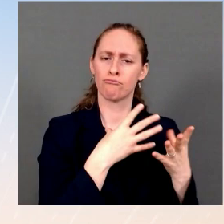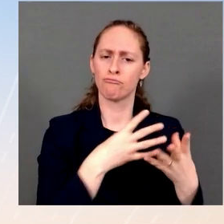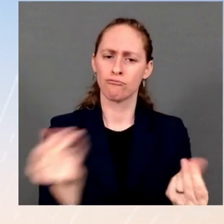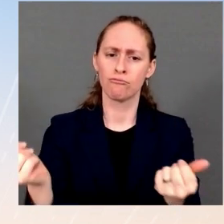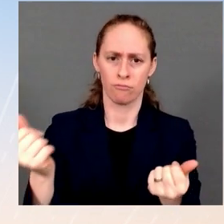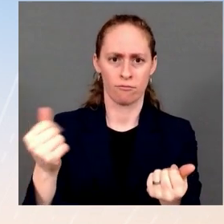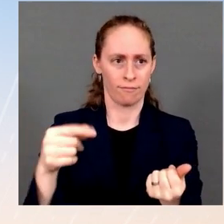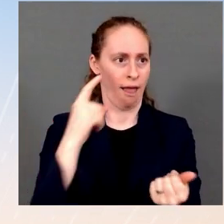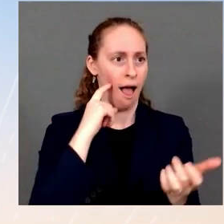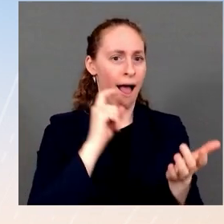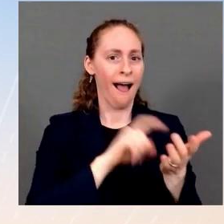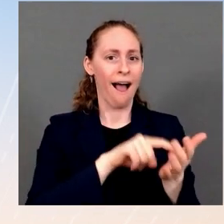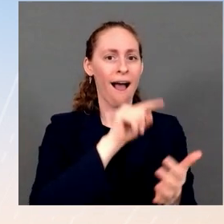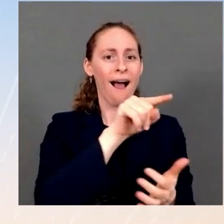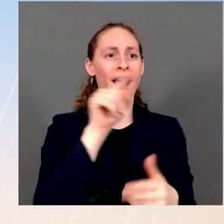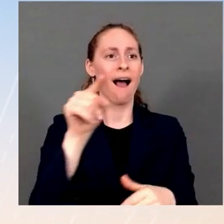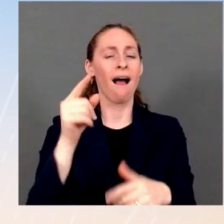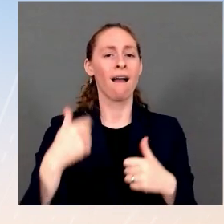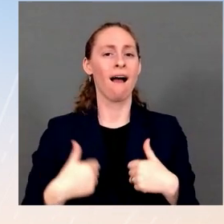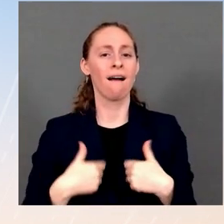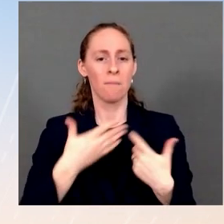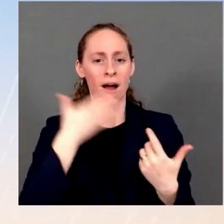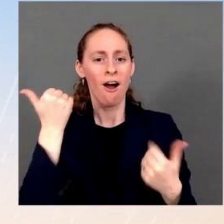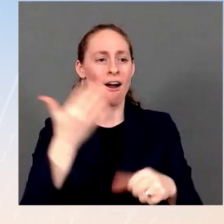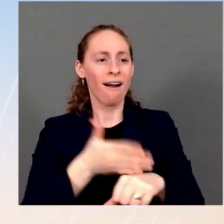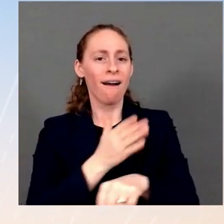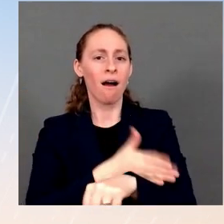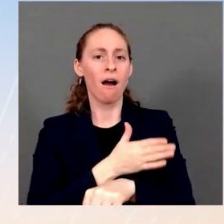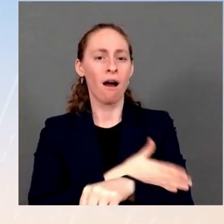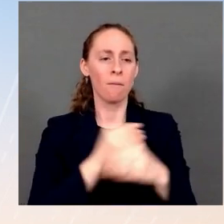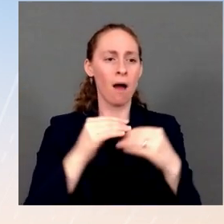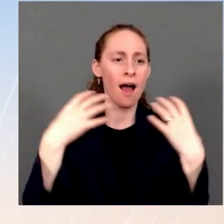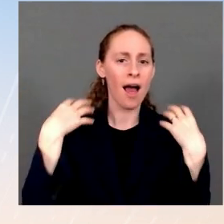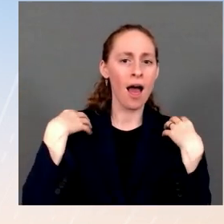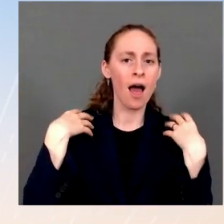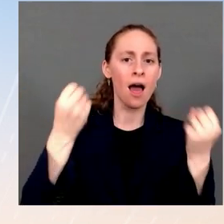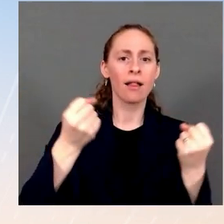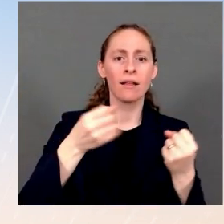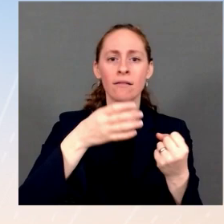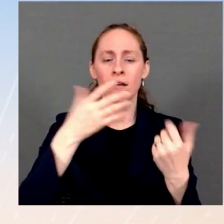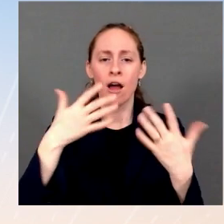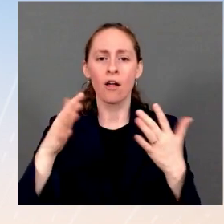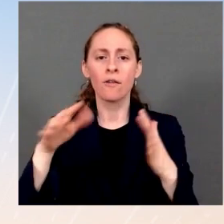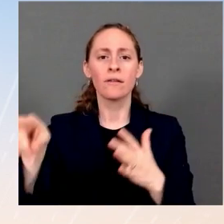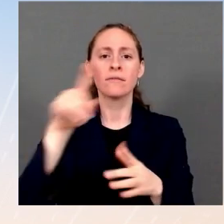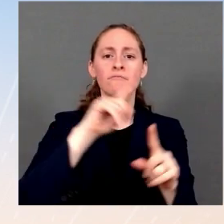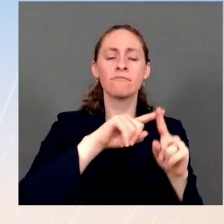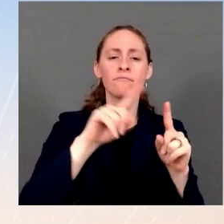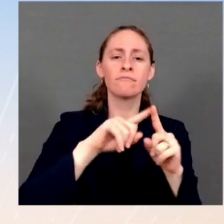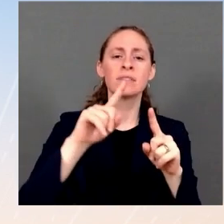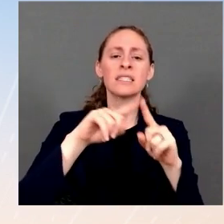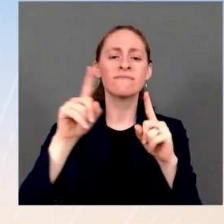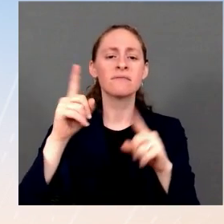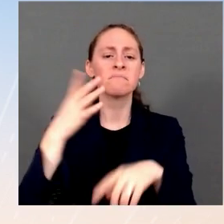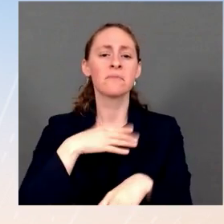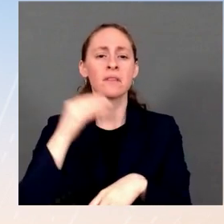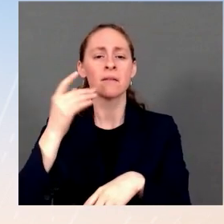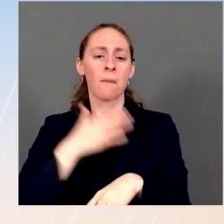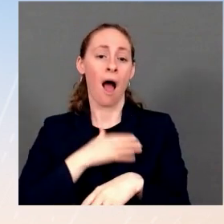like Milwaukee, like back home in Erie, Pennsylvania. We're excited about that work. Ms. Jean-Pierre: Ed. The Press: Just real quick, Ali -- and thanks for being here.